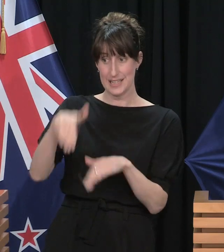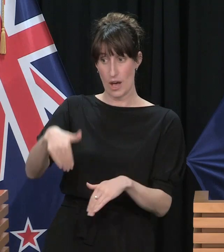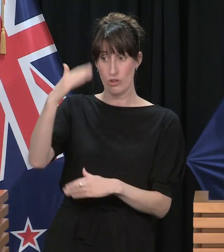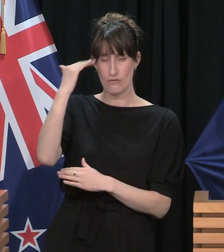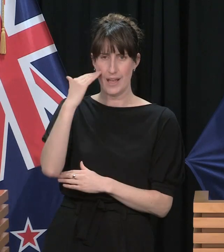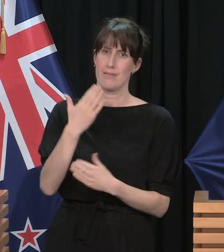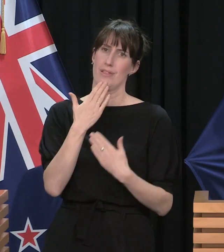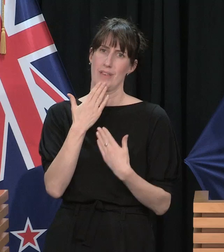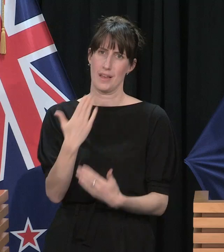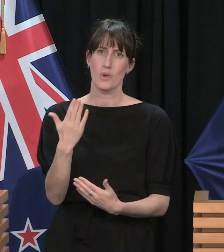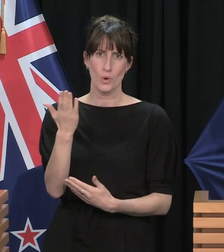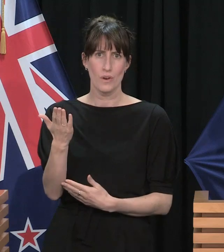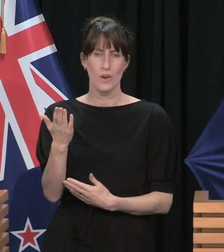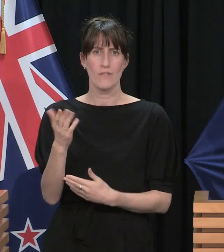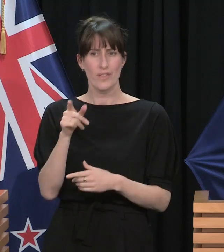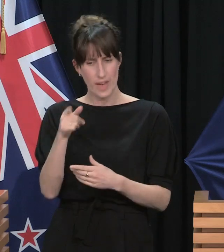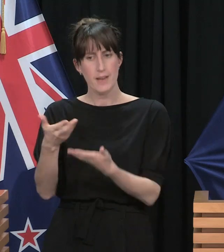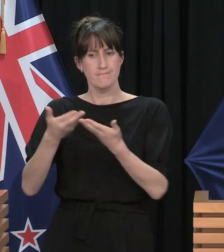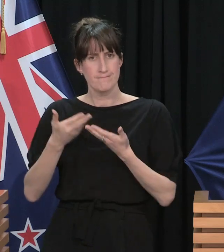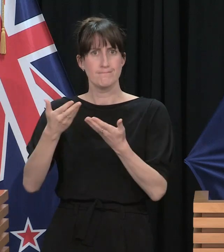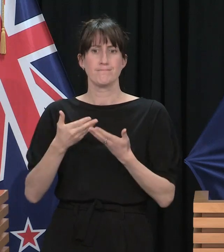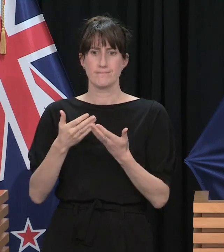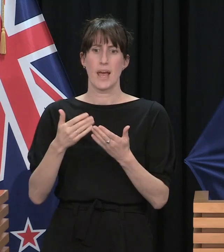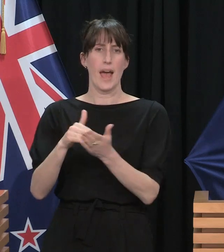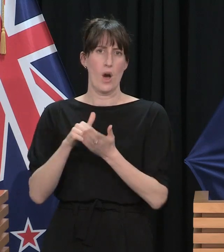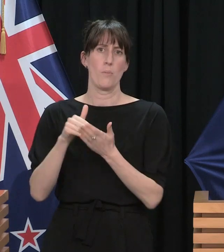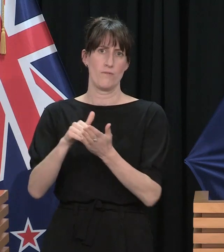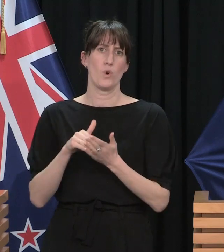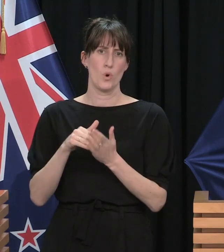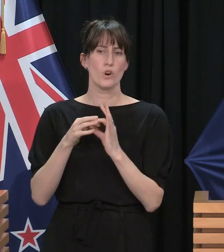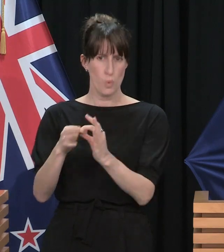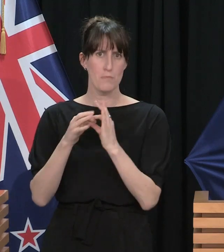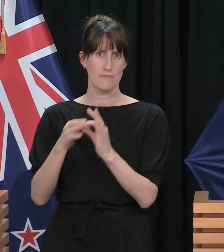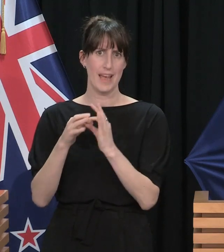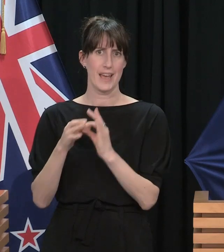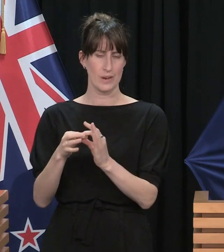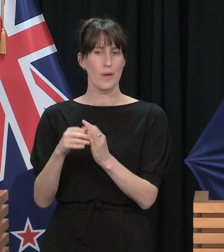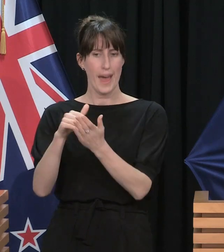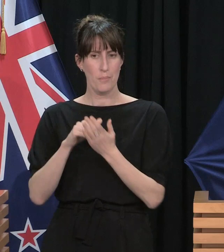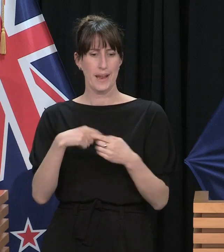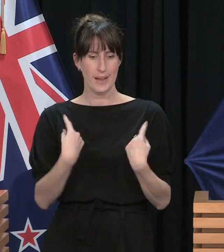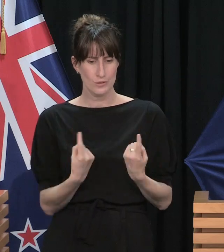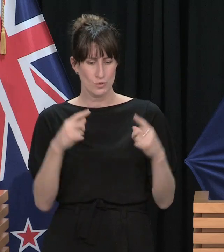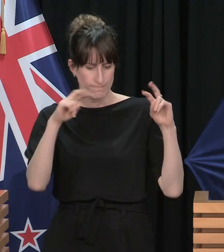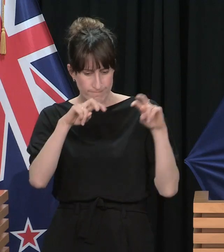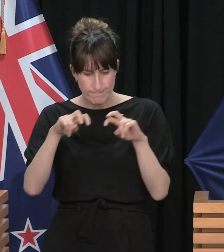follow-up of any close contacts. I do want to thank the person who is now in South Korea and the people they